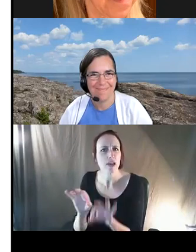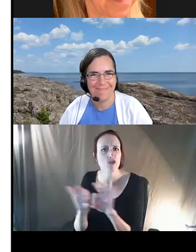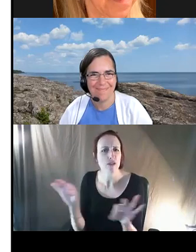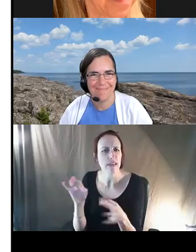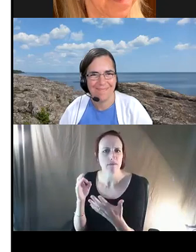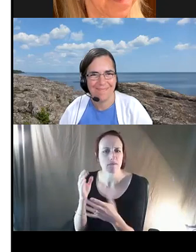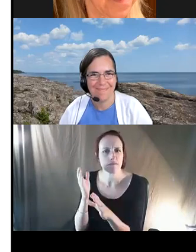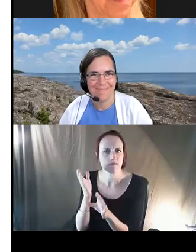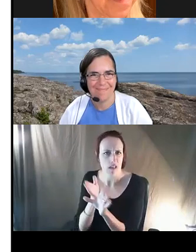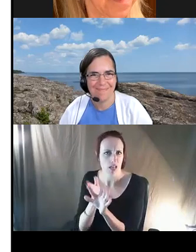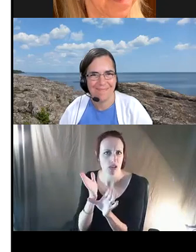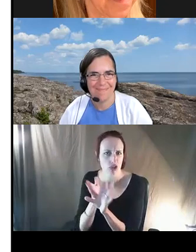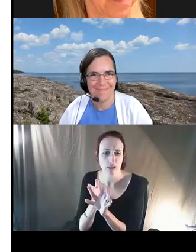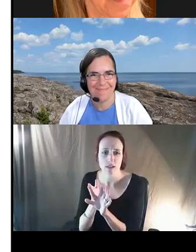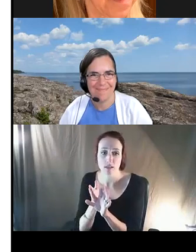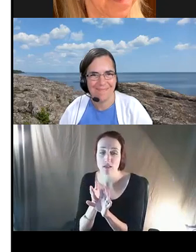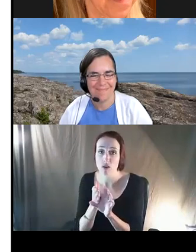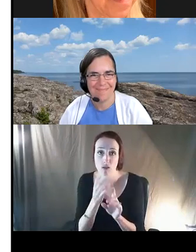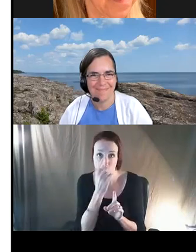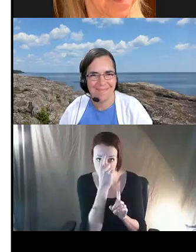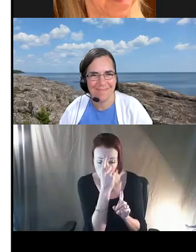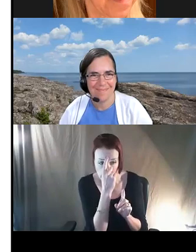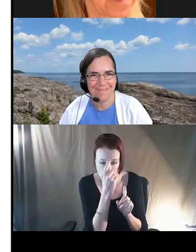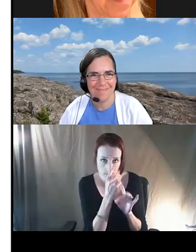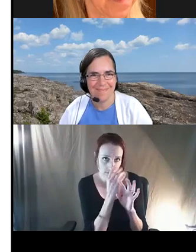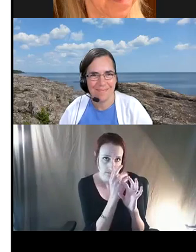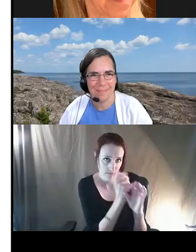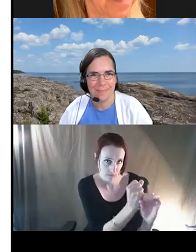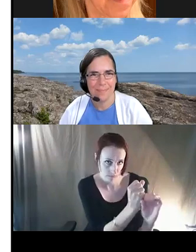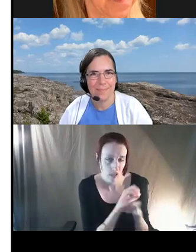this is interesting to me, but was it more complex